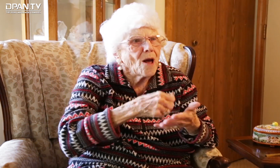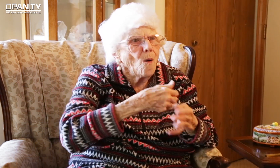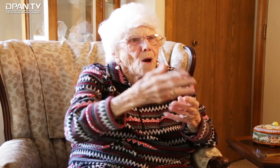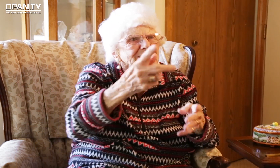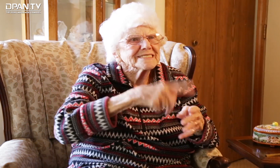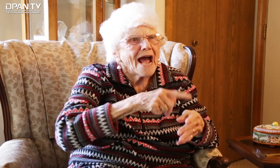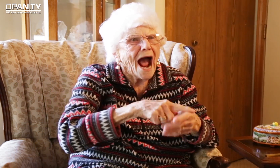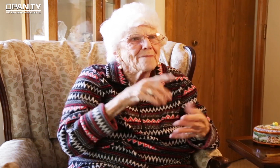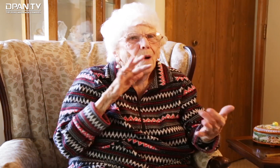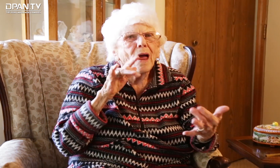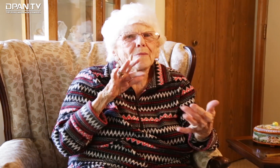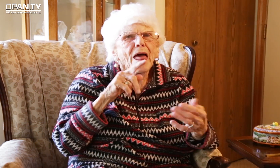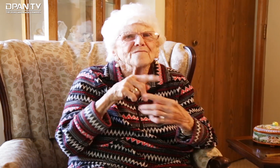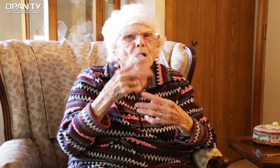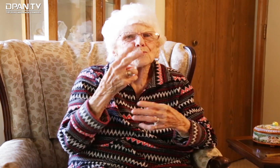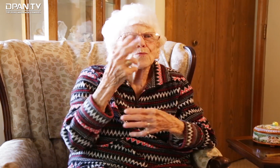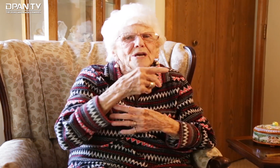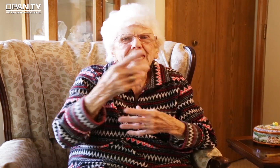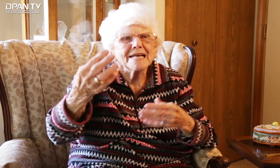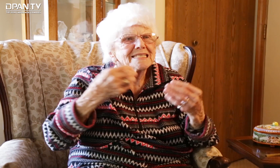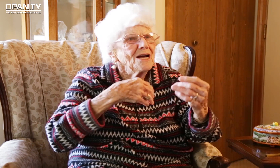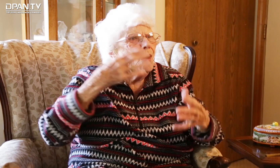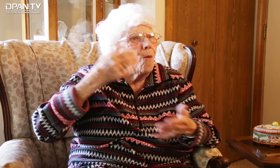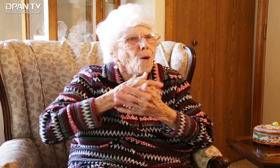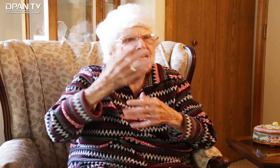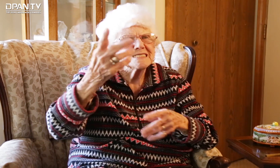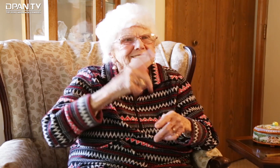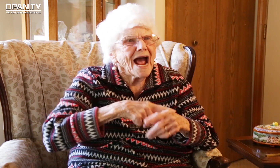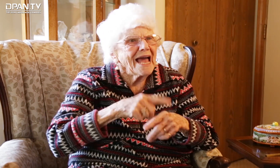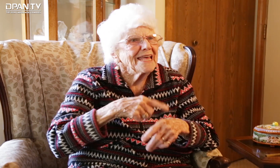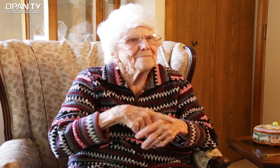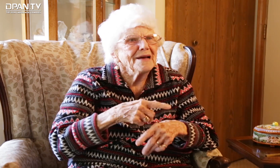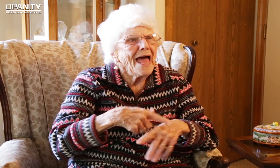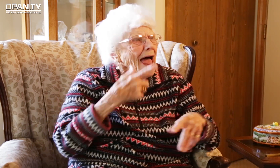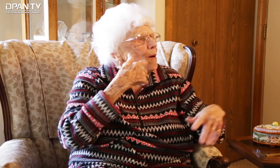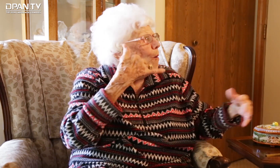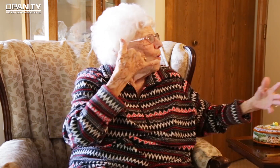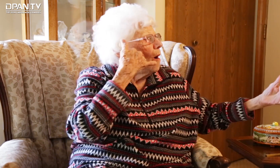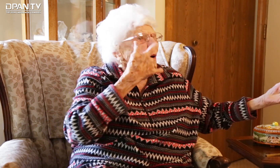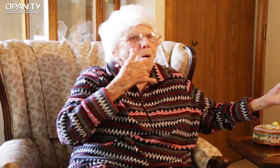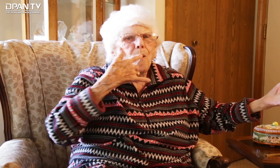Writing a letter is a waste of time! Waiting for 2 or so days for a letter is a waste of time.